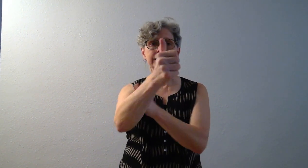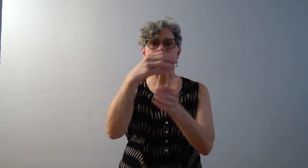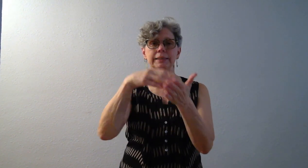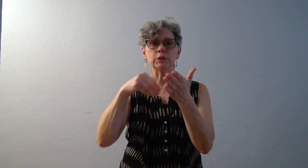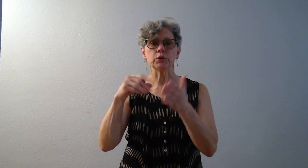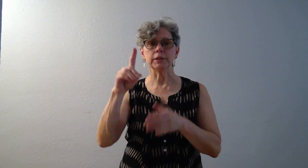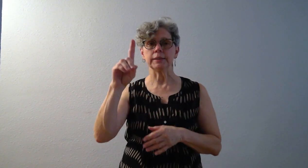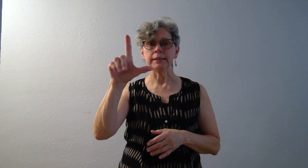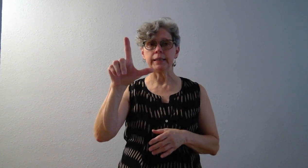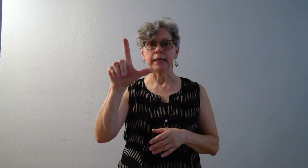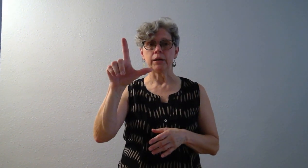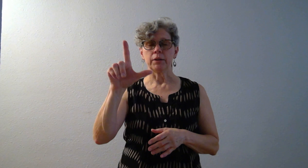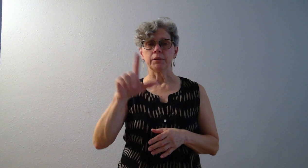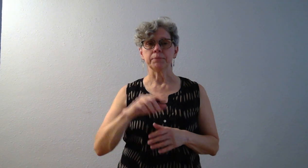full year with distance learning.